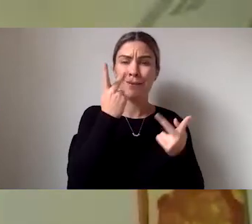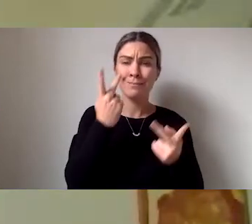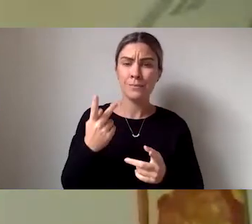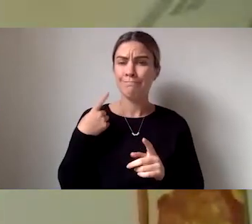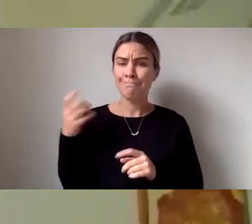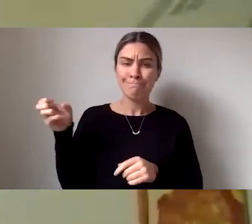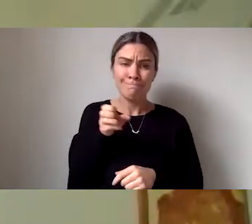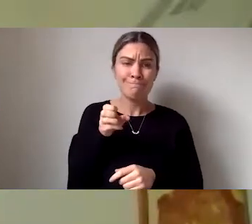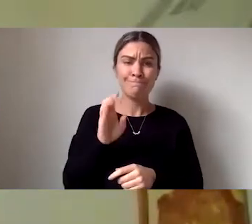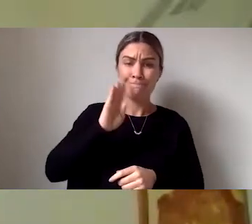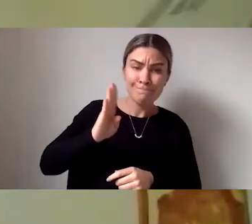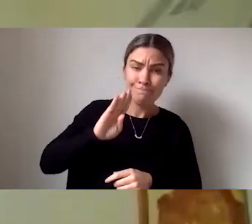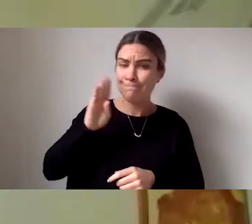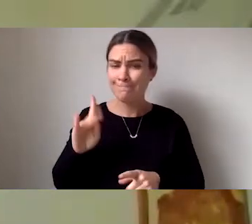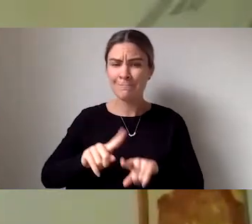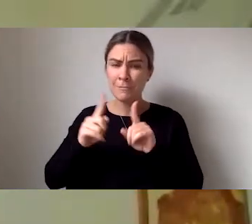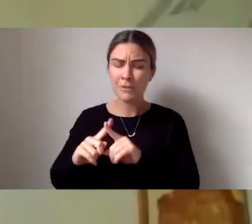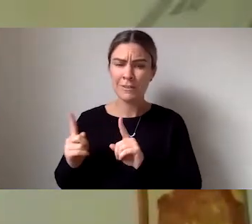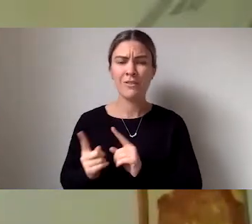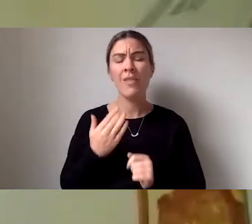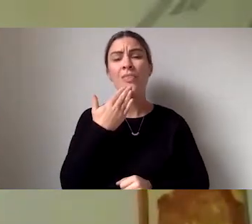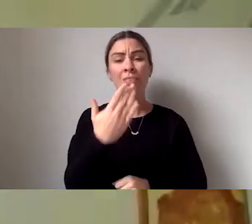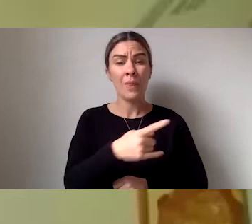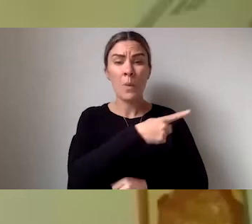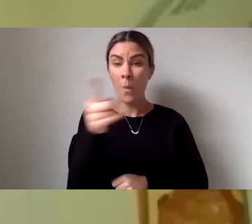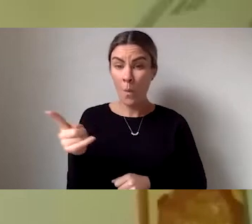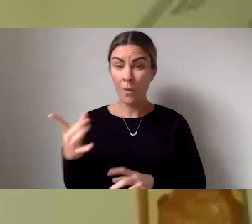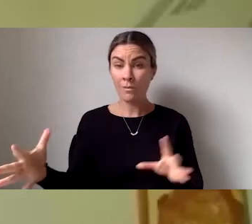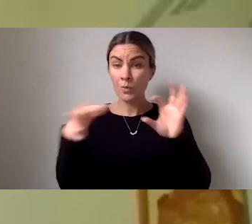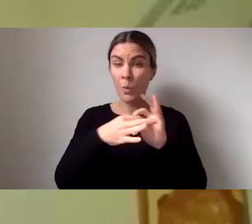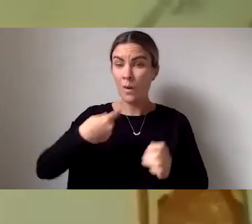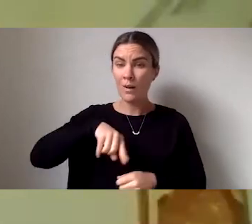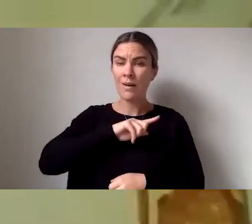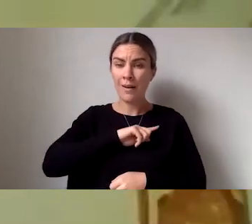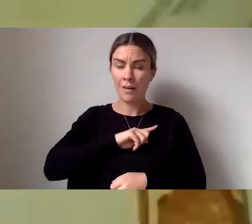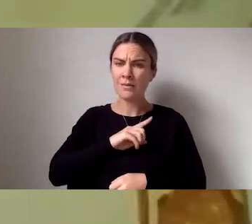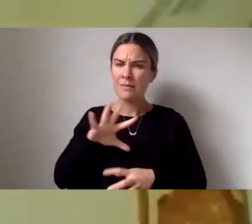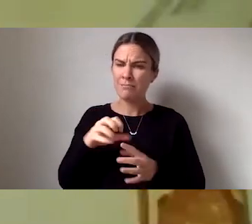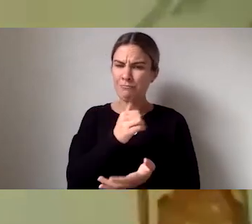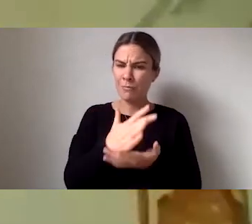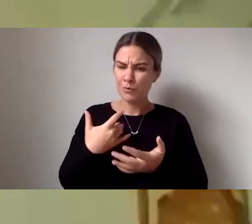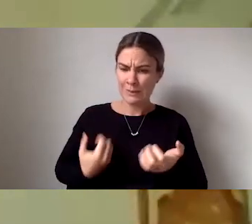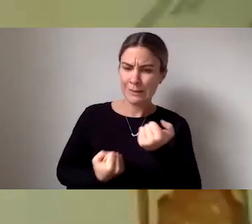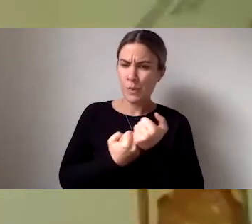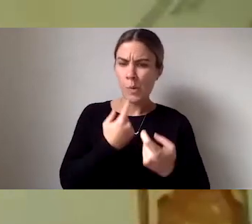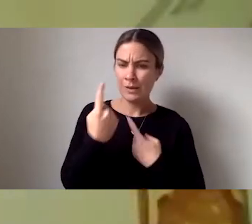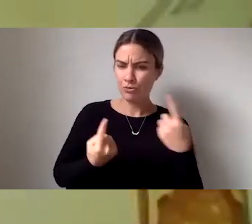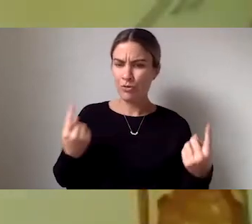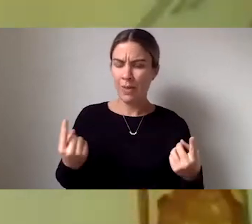I thank you all for joining us and coming together to support each other as we continue to navigate these uncertain times.